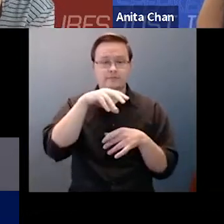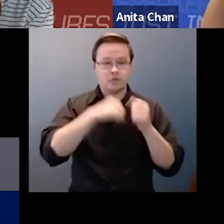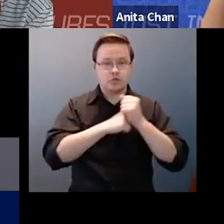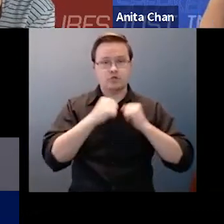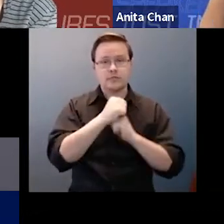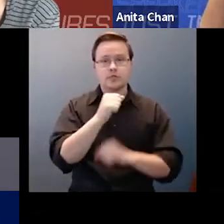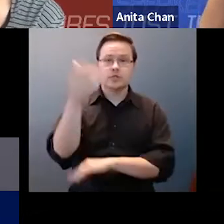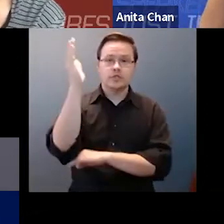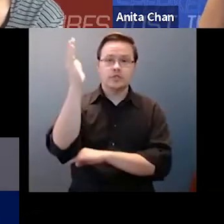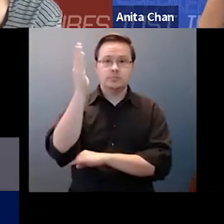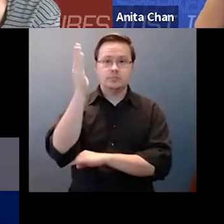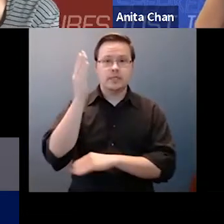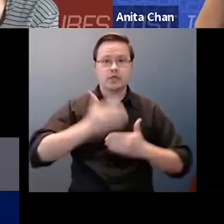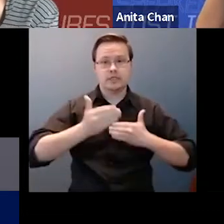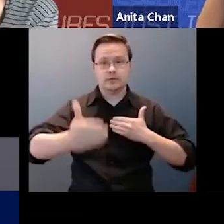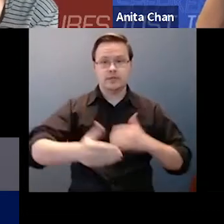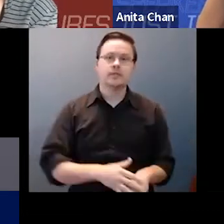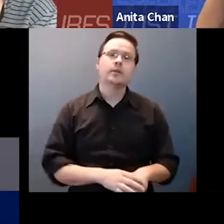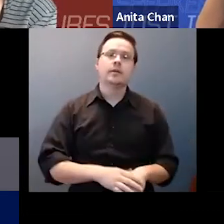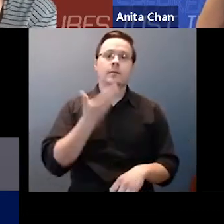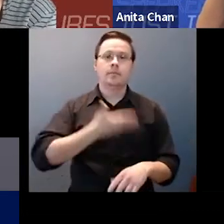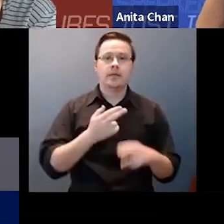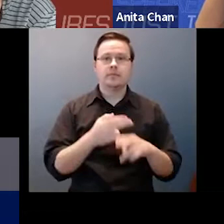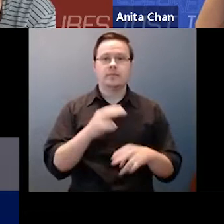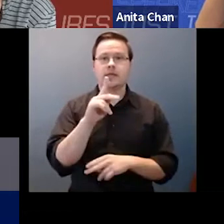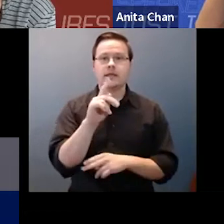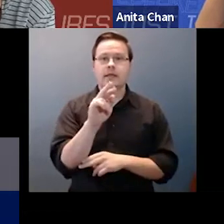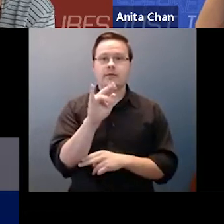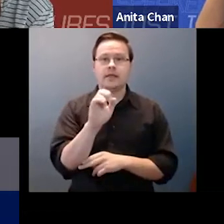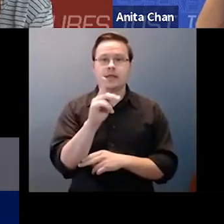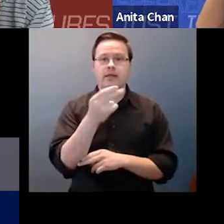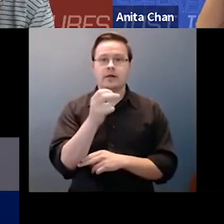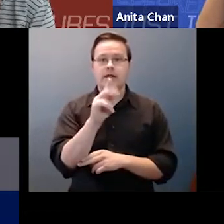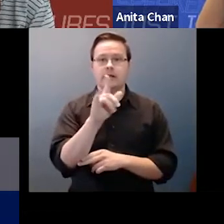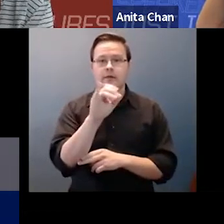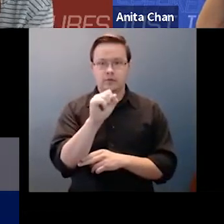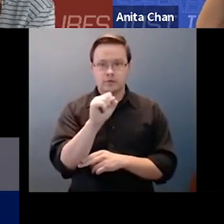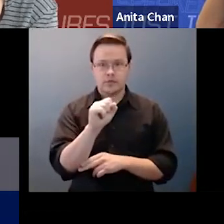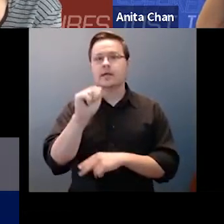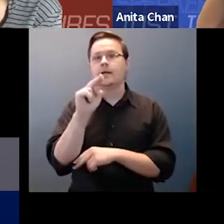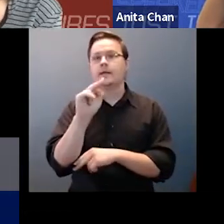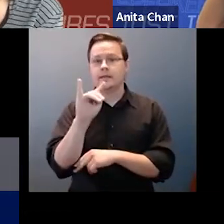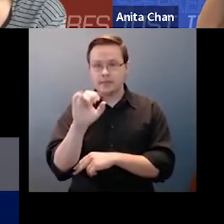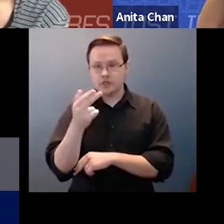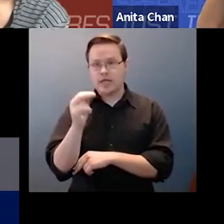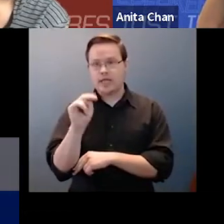My name is Karrie Karahalios. And along with my fellow colleagues are just infrastructures initiative.